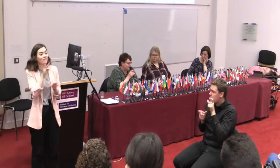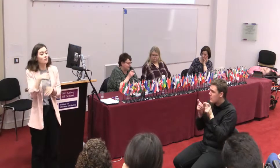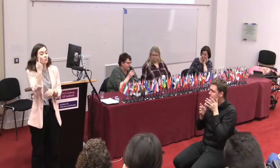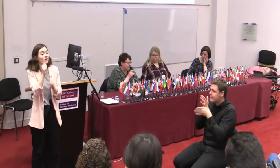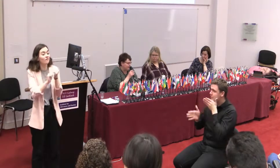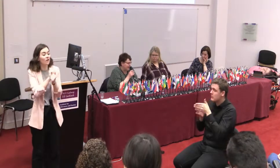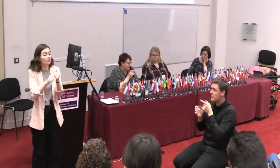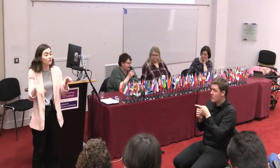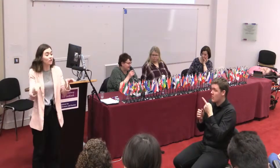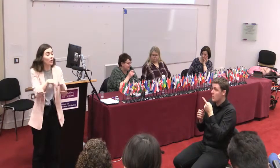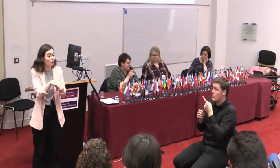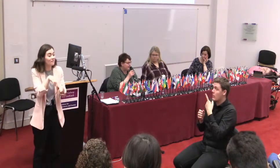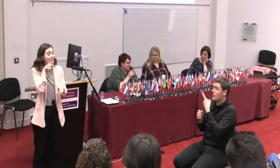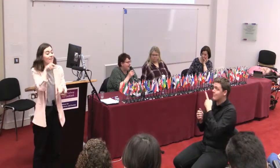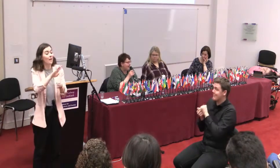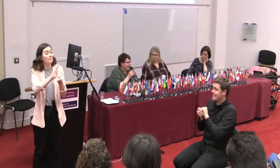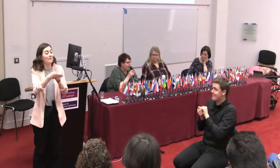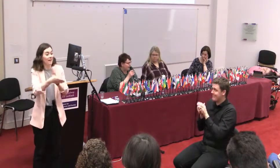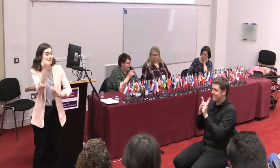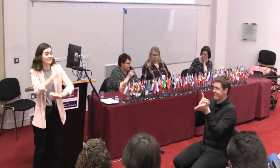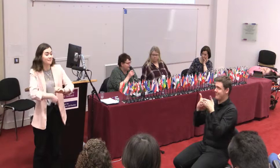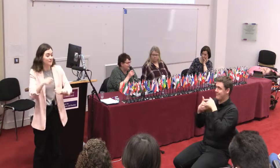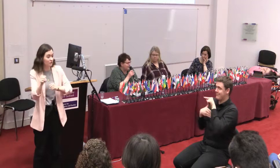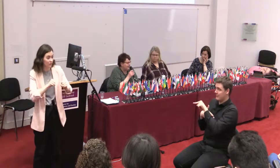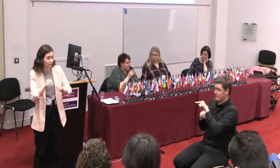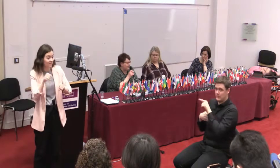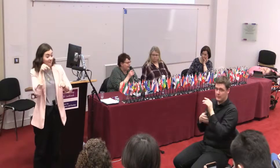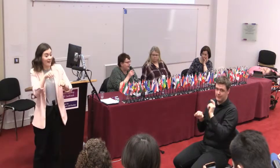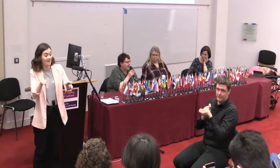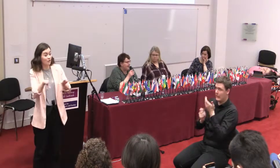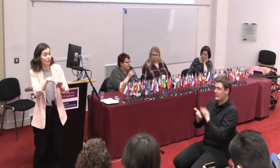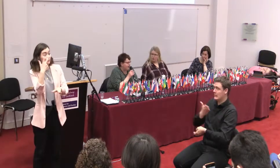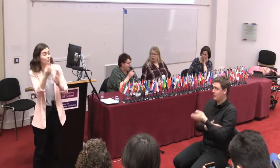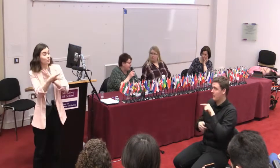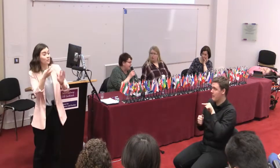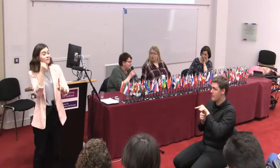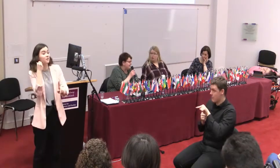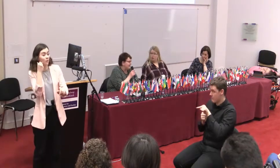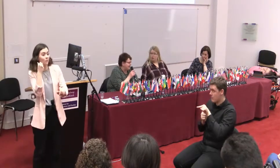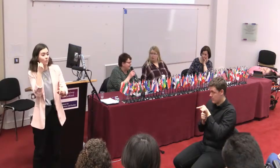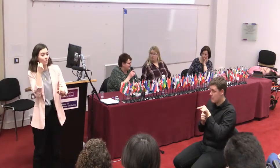closed in Dublin, that closed three weeks ago as a congregated setting.